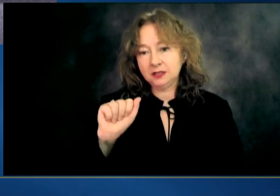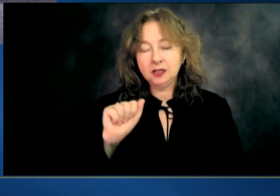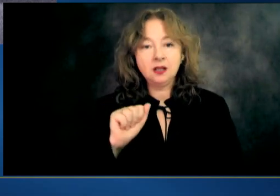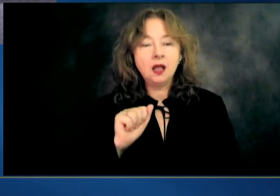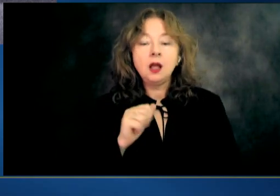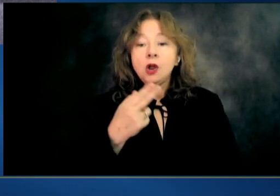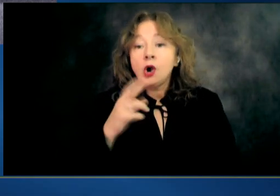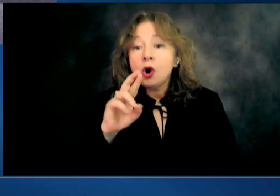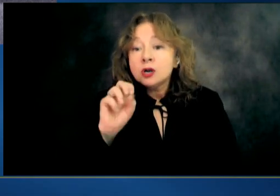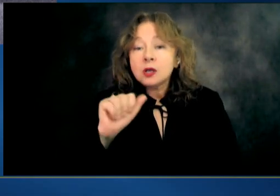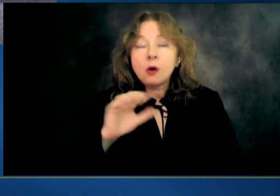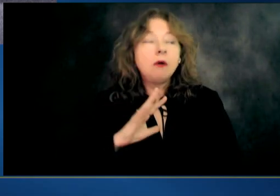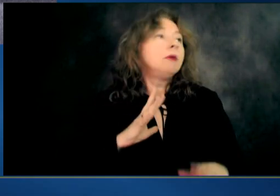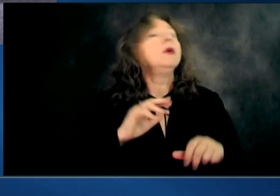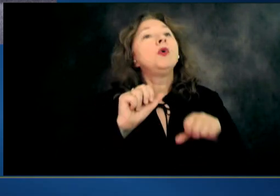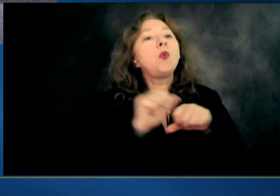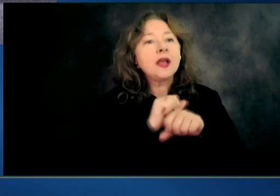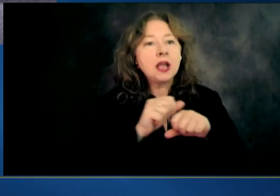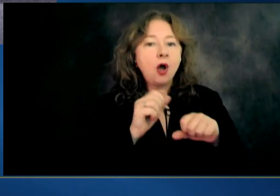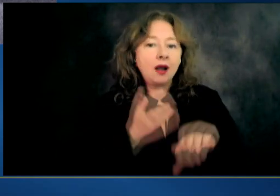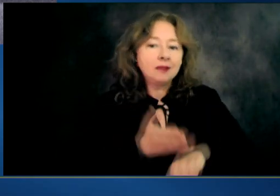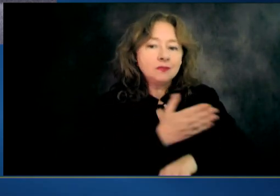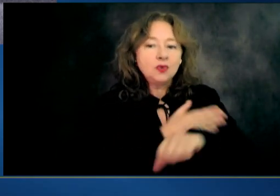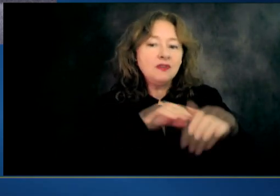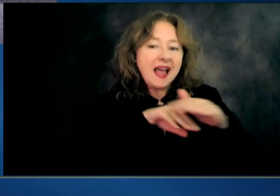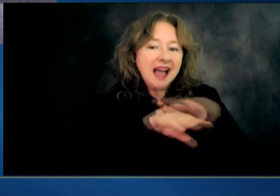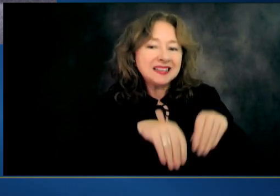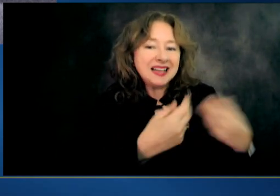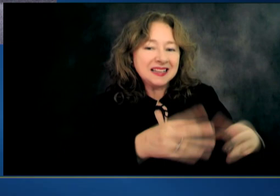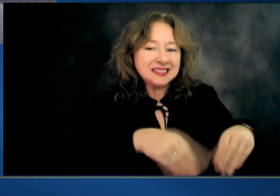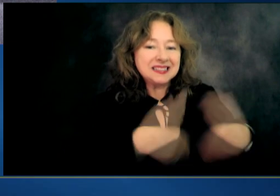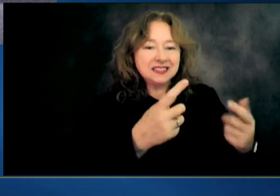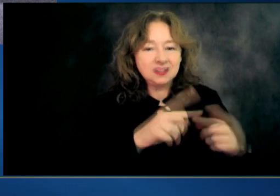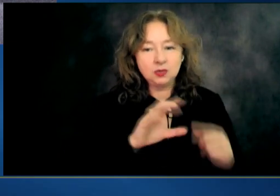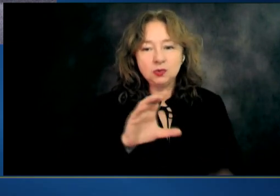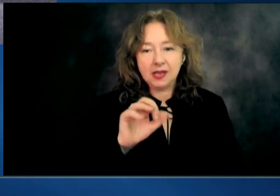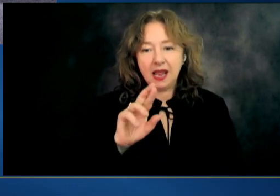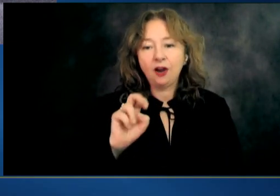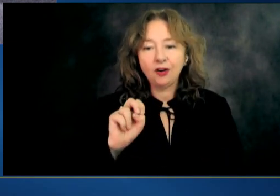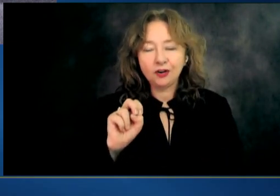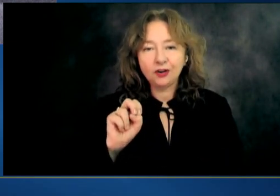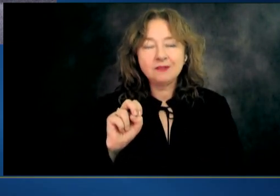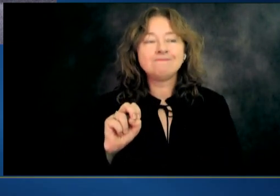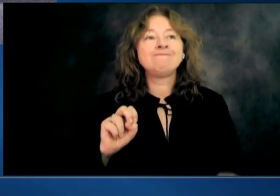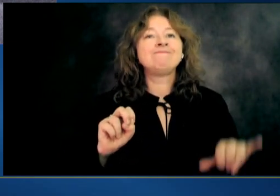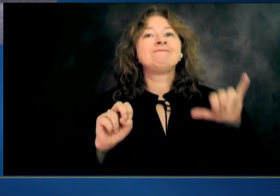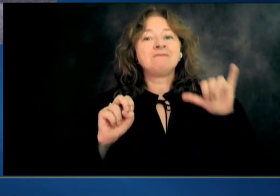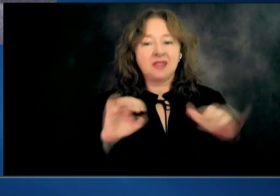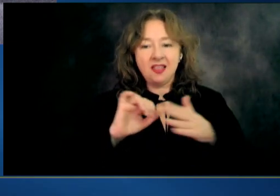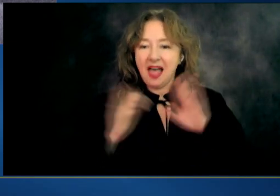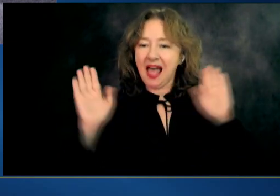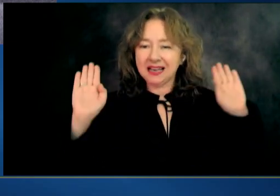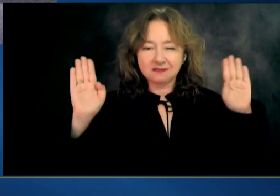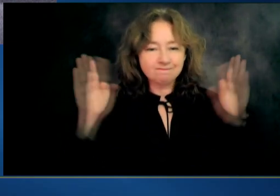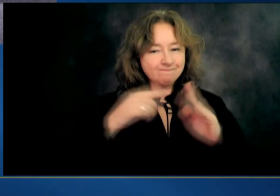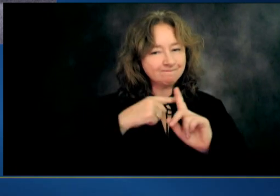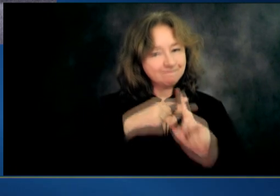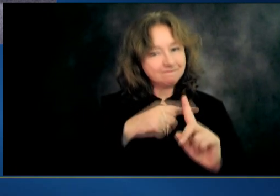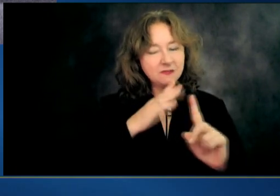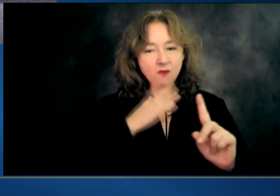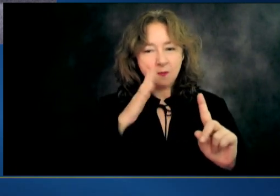improve access to care. And it became a focus of my life that, yes, we got wonderful therapies,